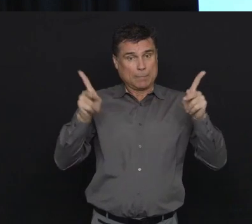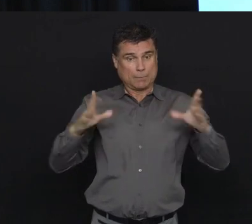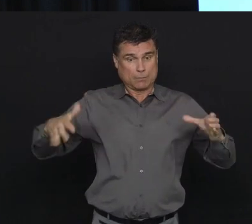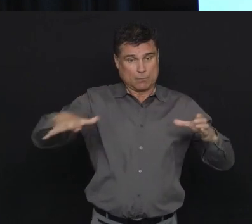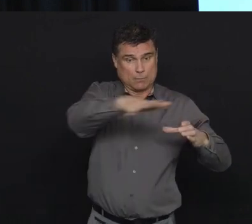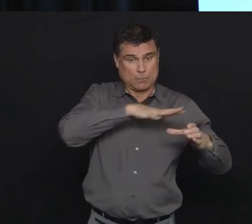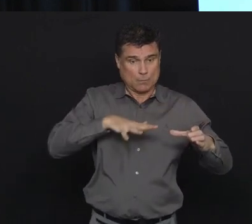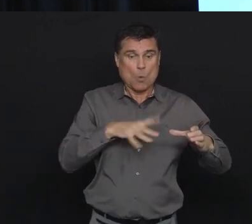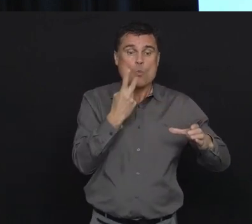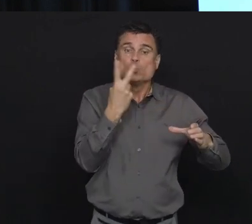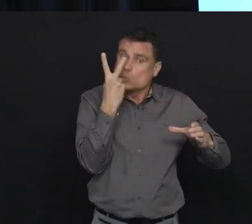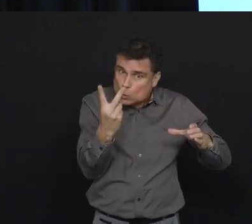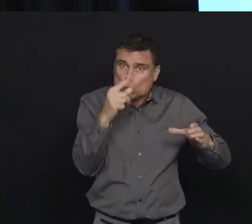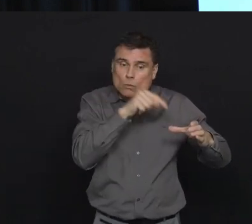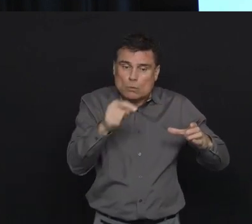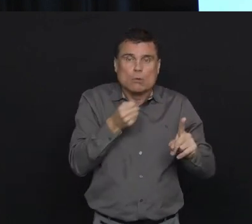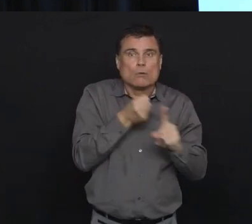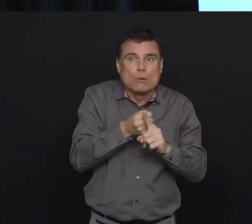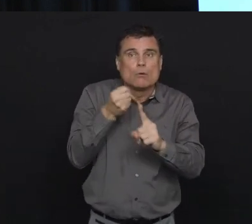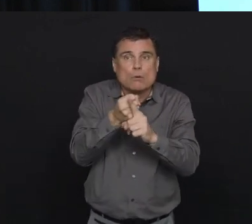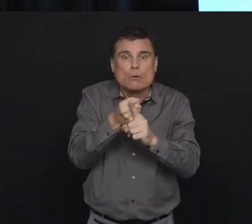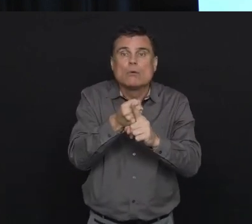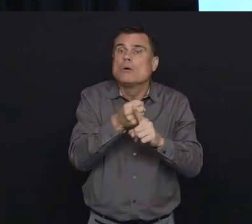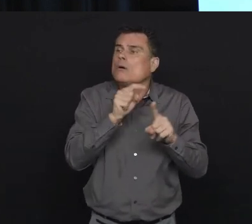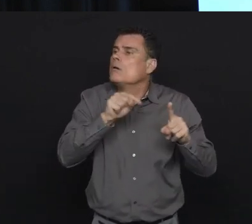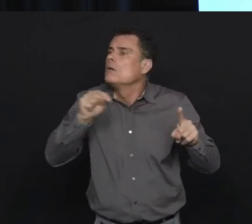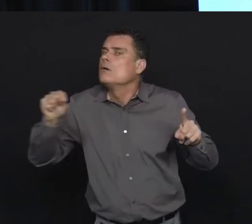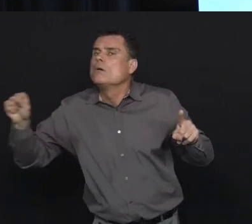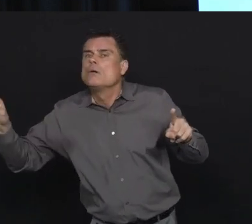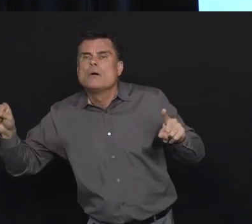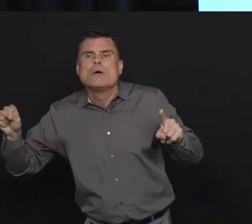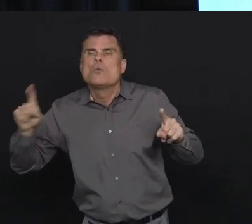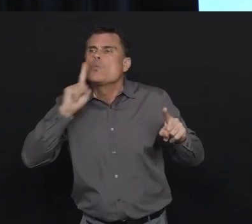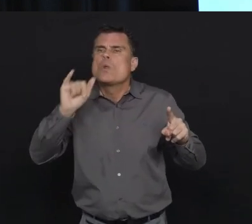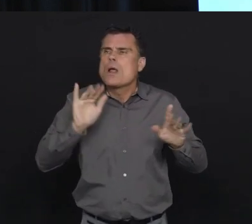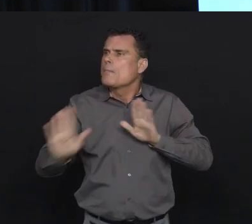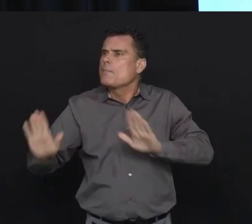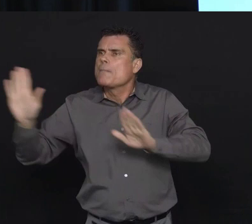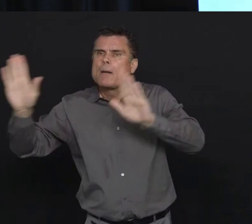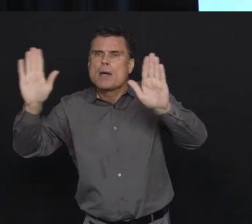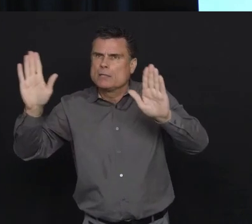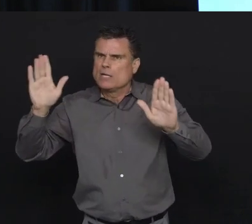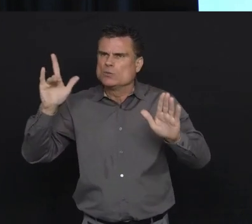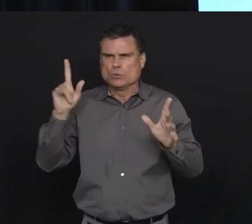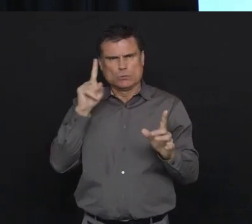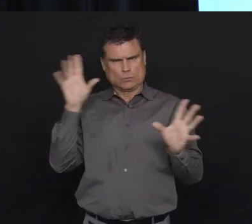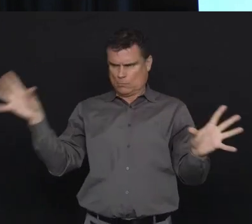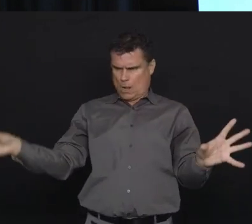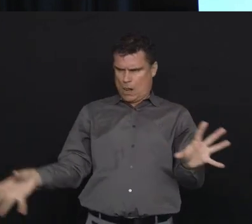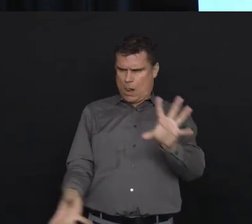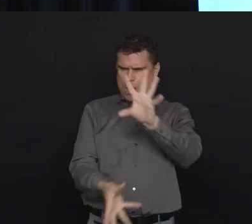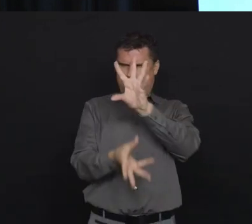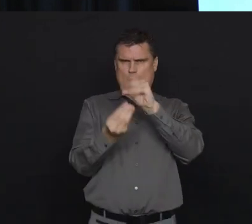cases. This is what we have been presenting it every day. The number of